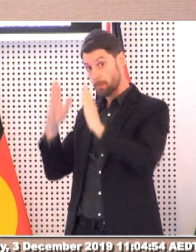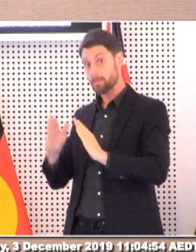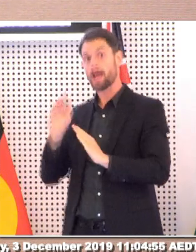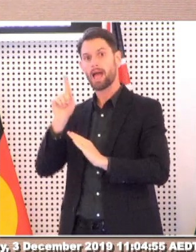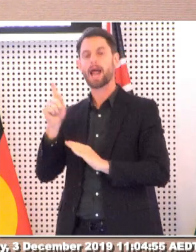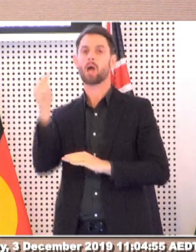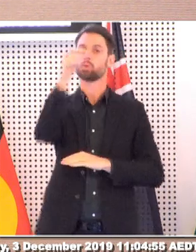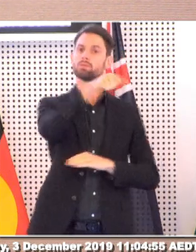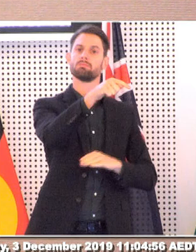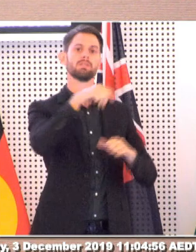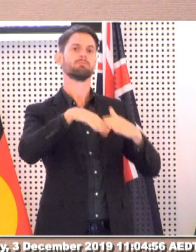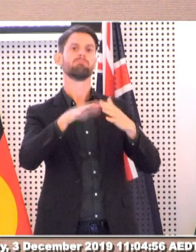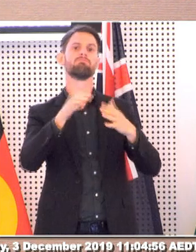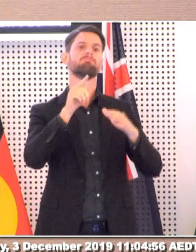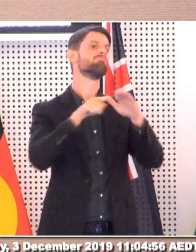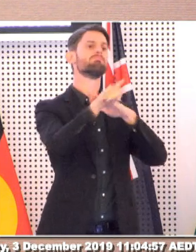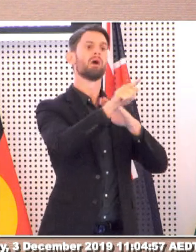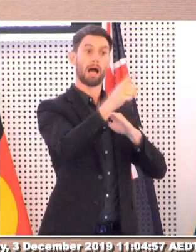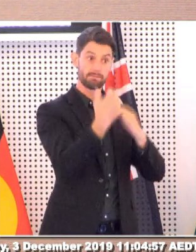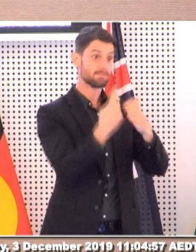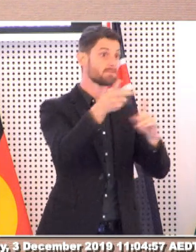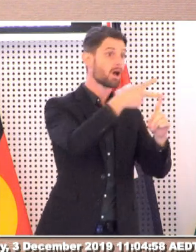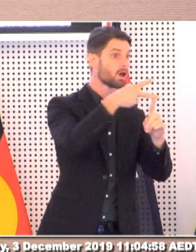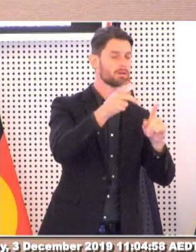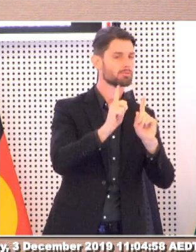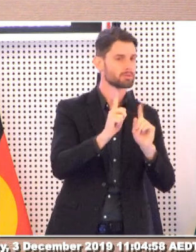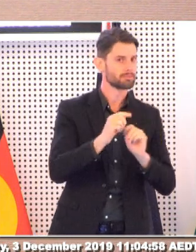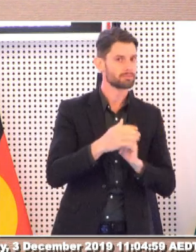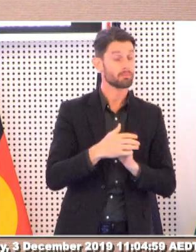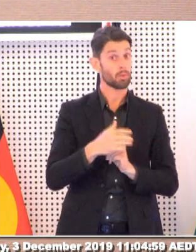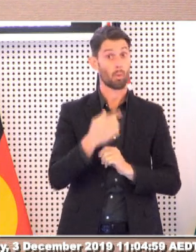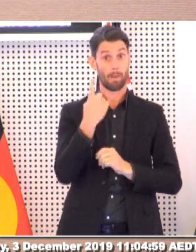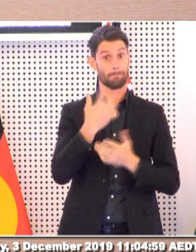And I guess part of it is this problem of where is that line, how do people get to say it?